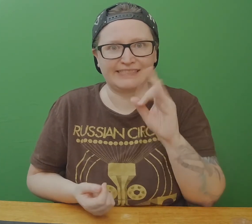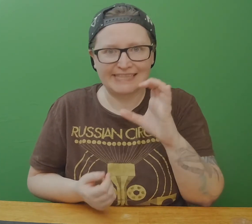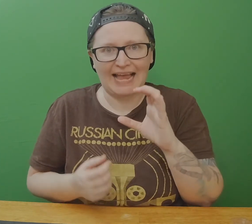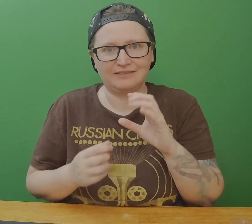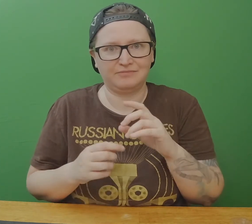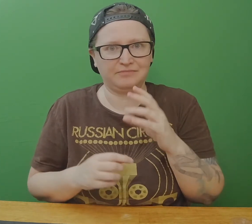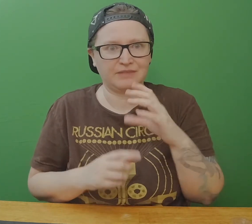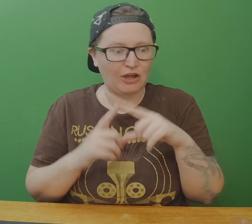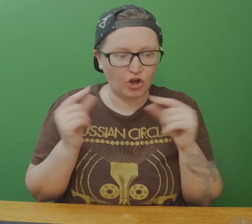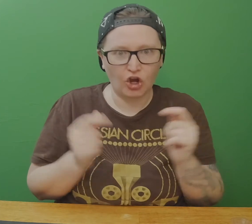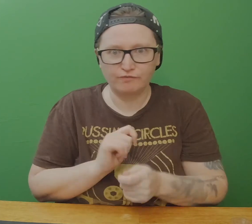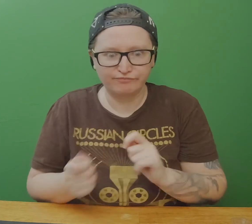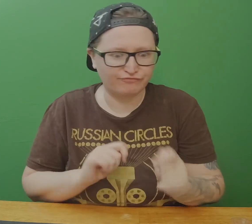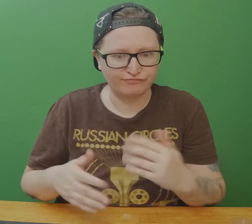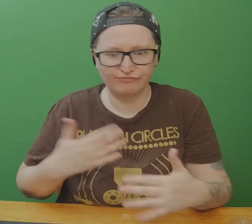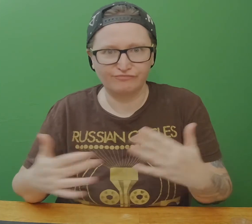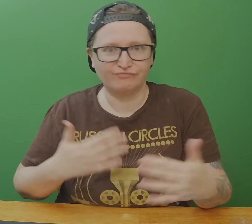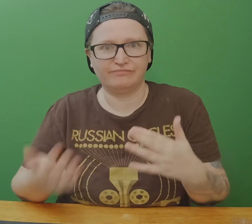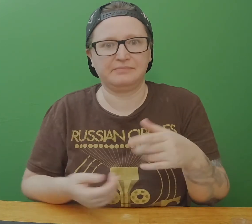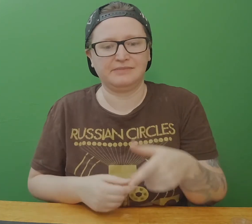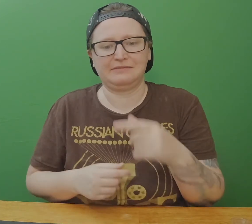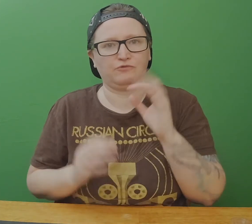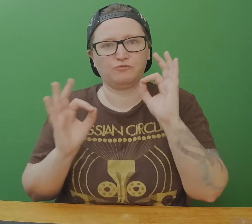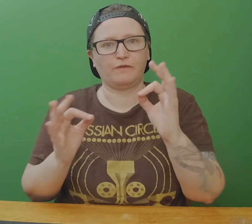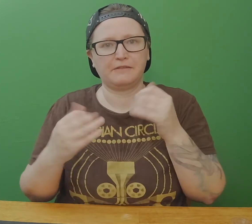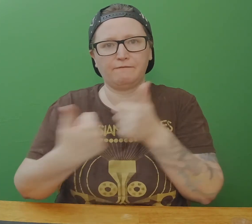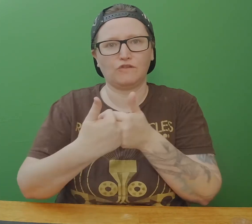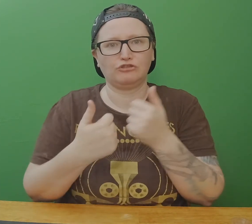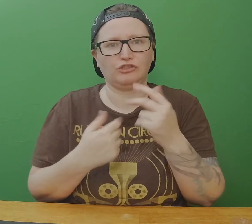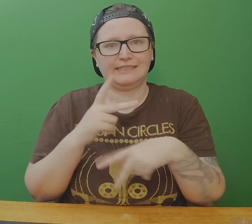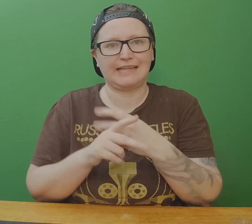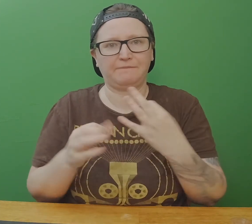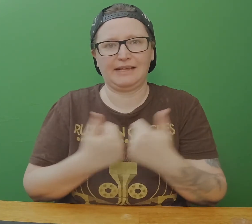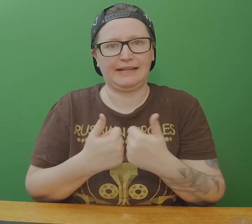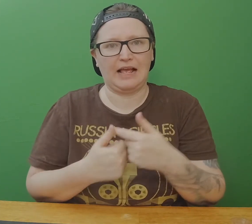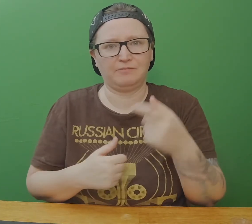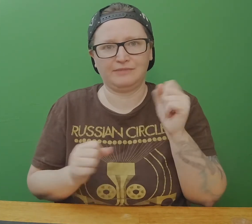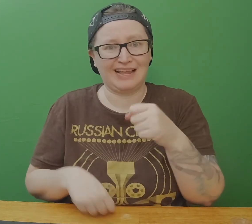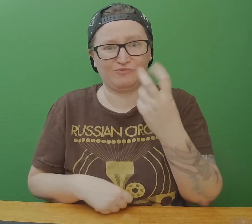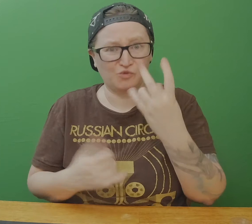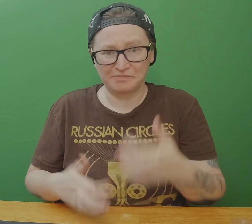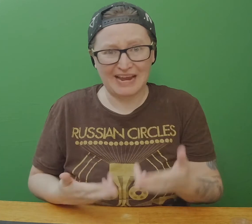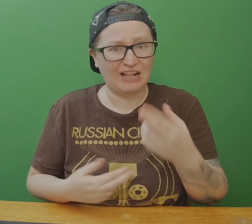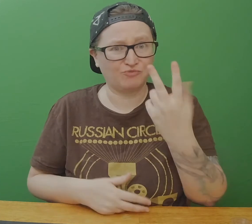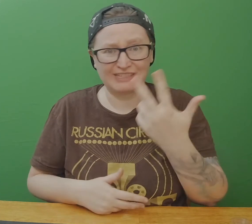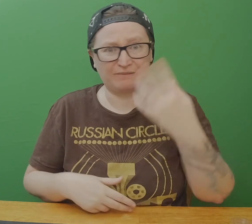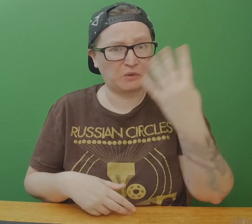enjoys any sort of dice games with cards this is the perfect sort of game and again you can play